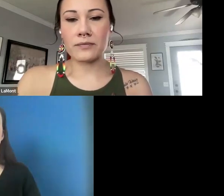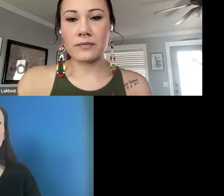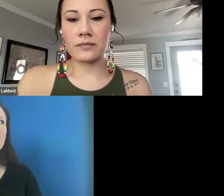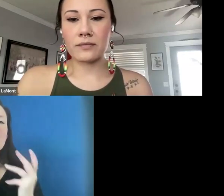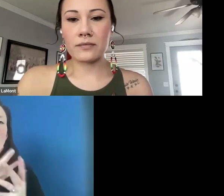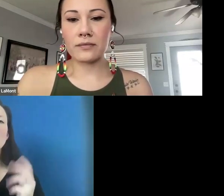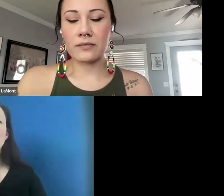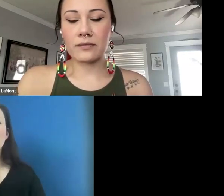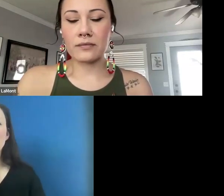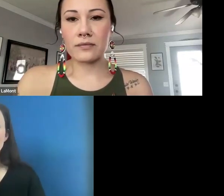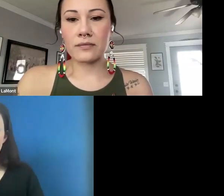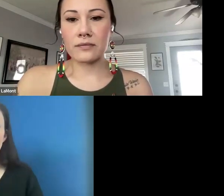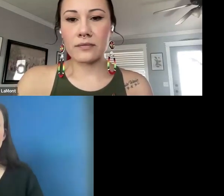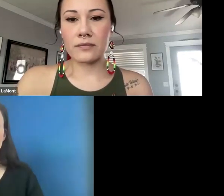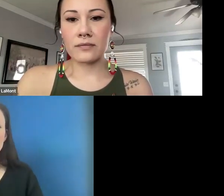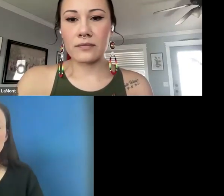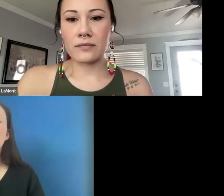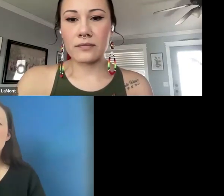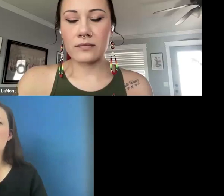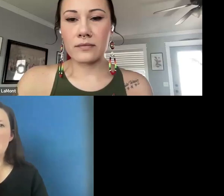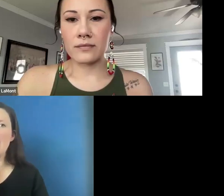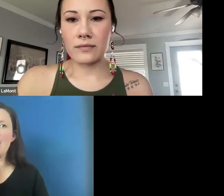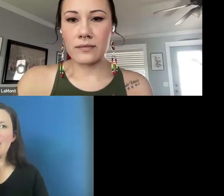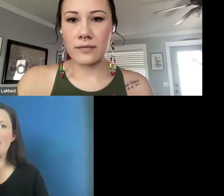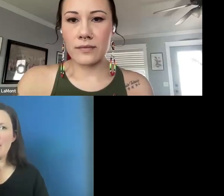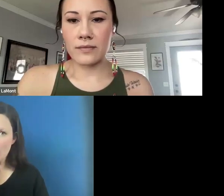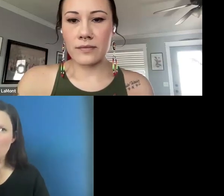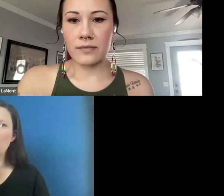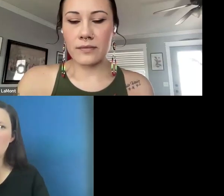And much to be said in our Q&A about the need for a just transition that centers